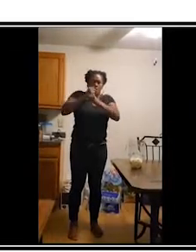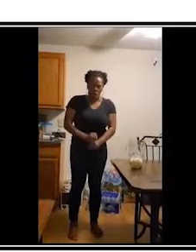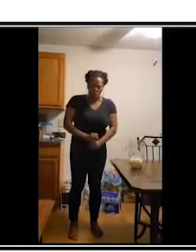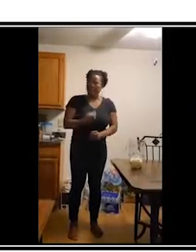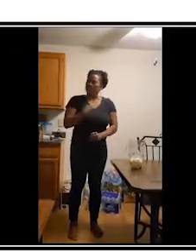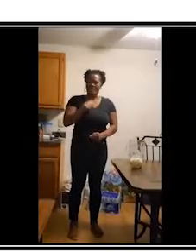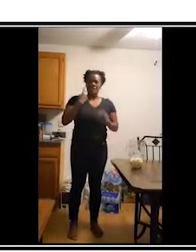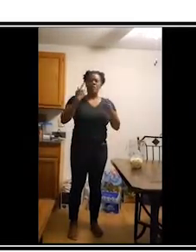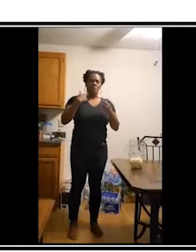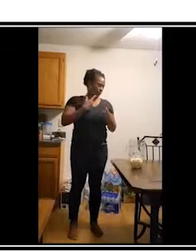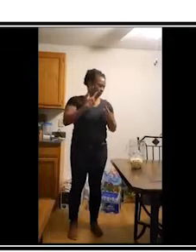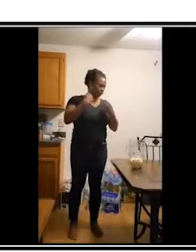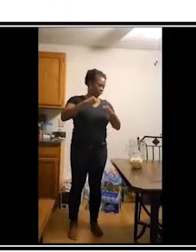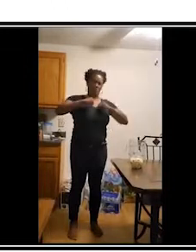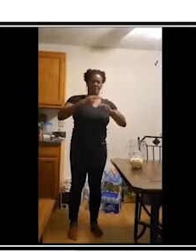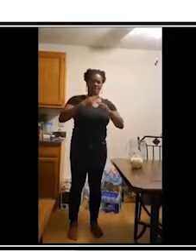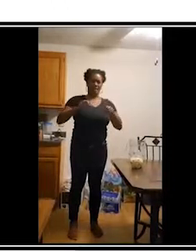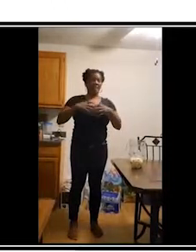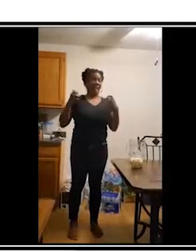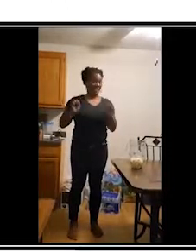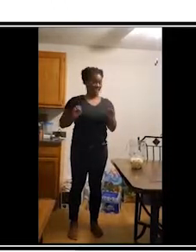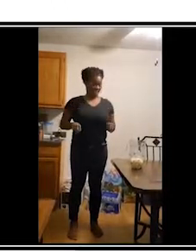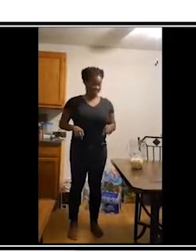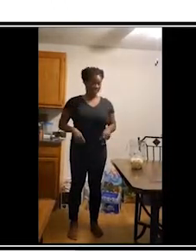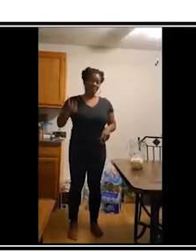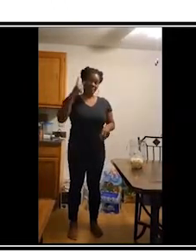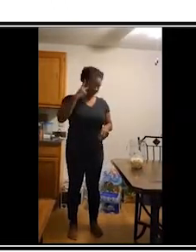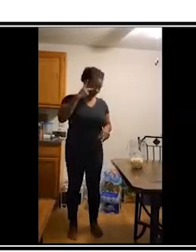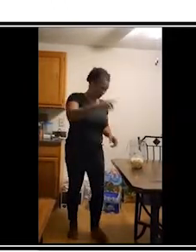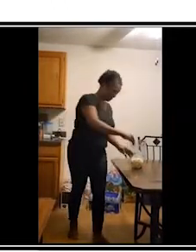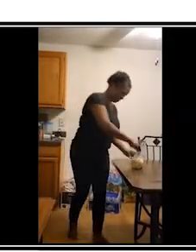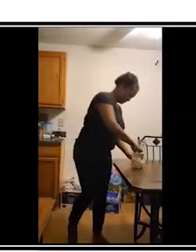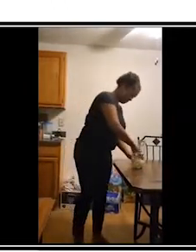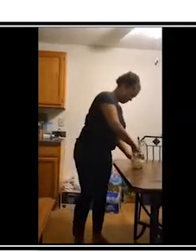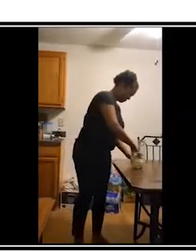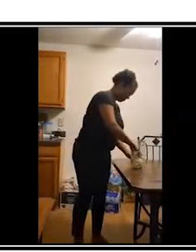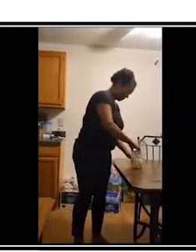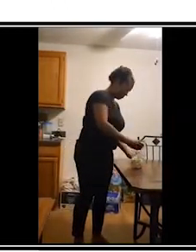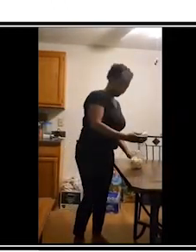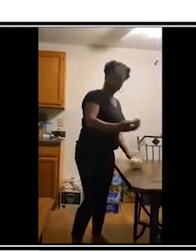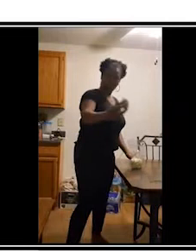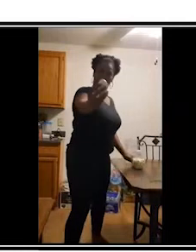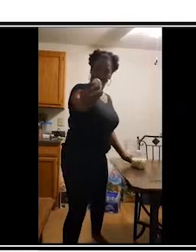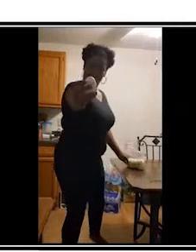The--with the more height, I thought that this might pull it down with the gravity, so we'll see what happens here.